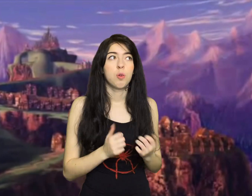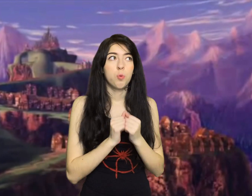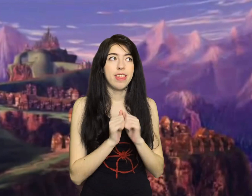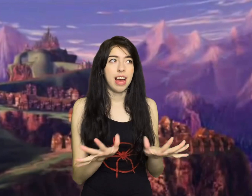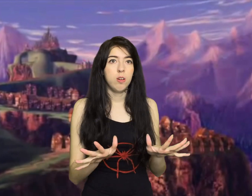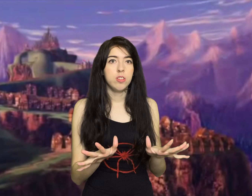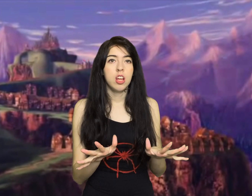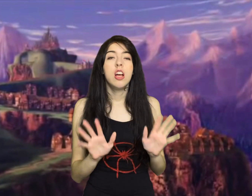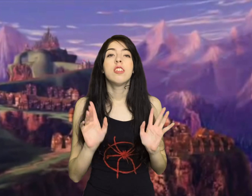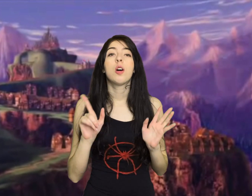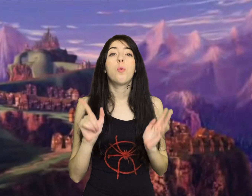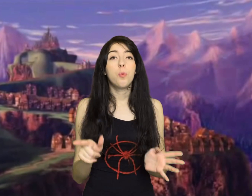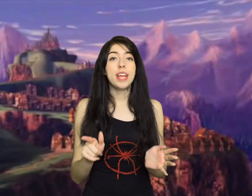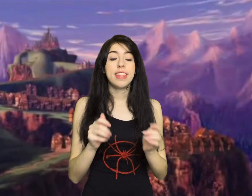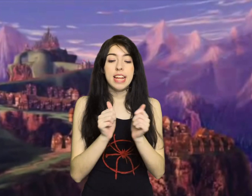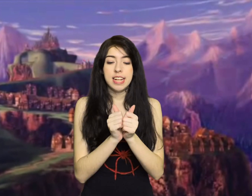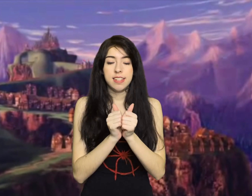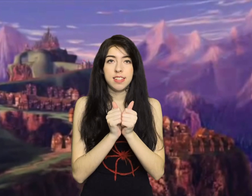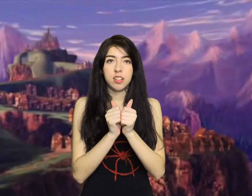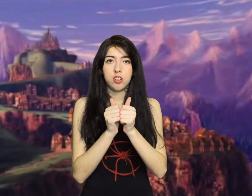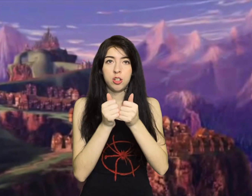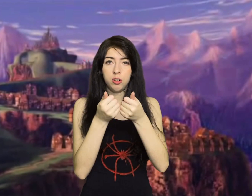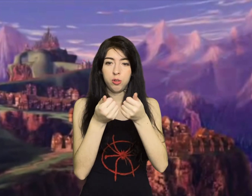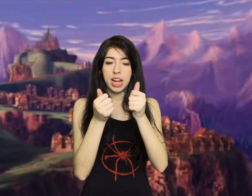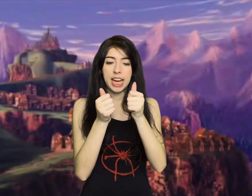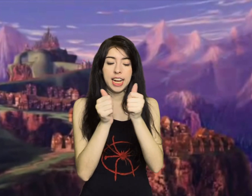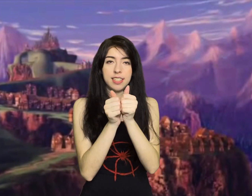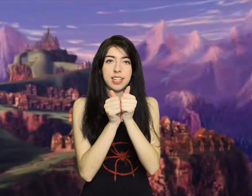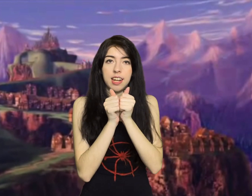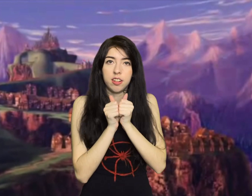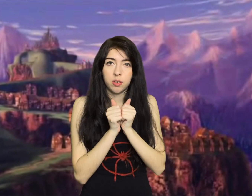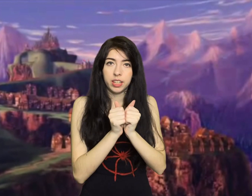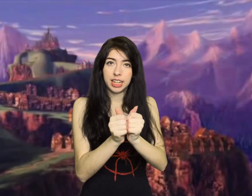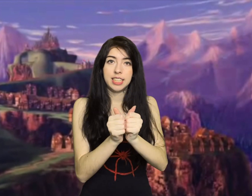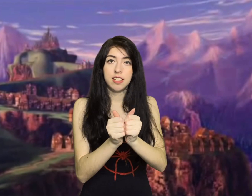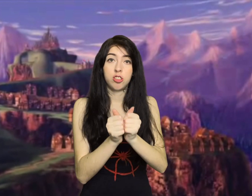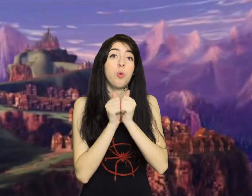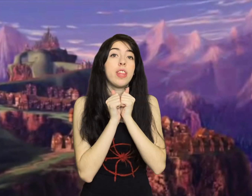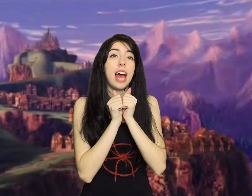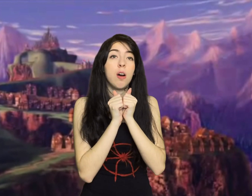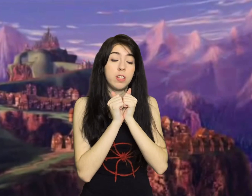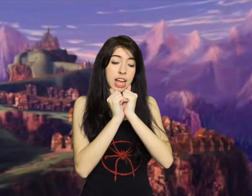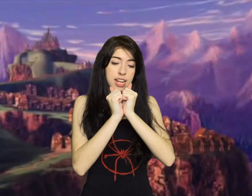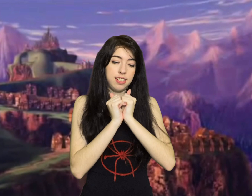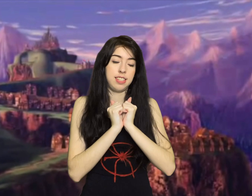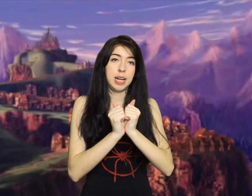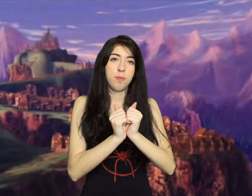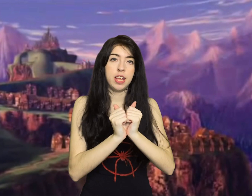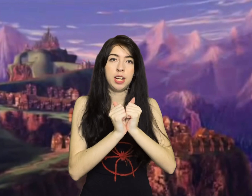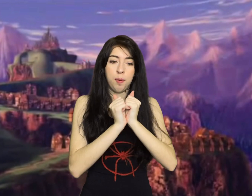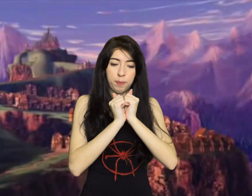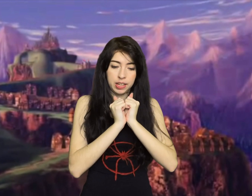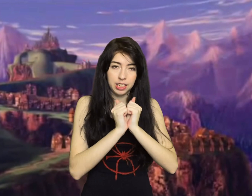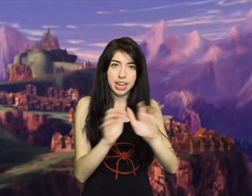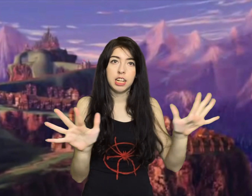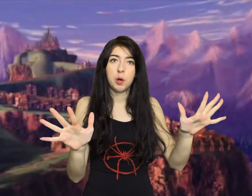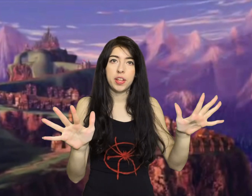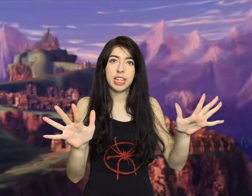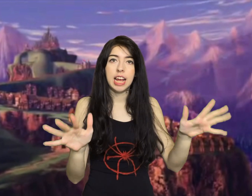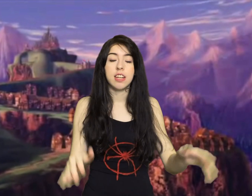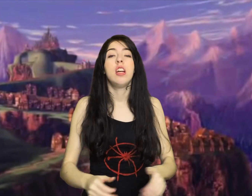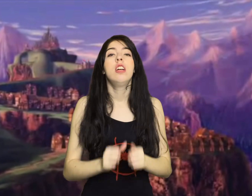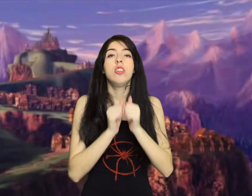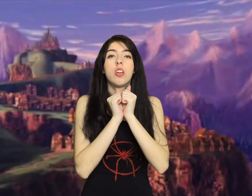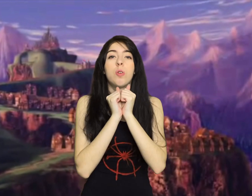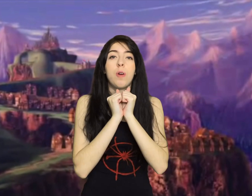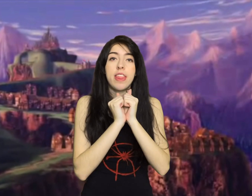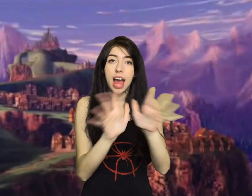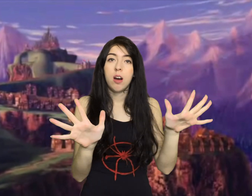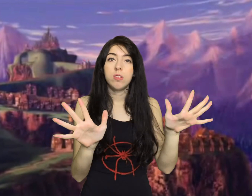WITHOUT so WITH is two A hands together going like this so WITHOUT it's the same thing but letting go at the end so WITHOUT